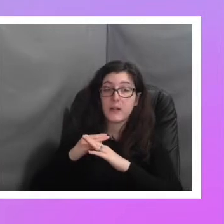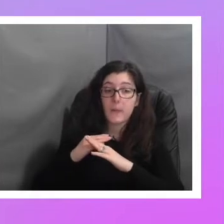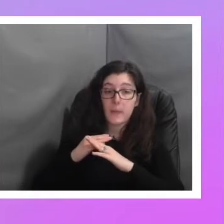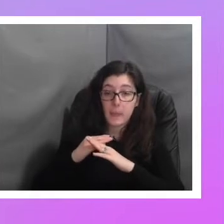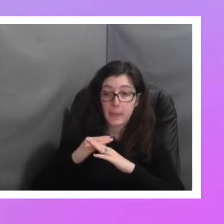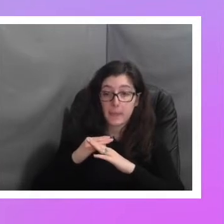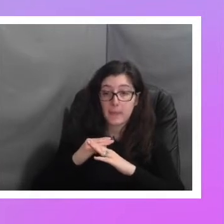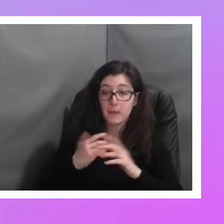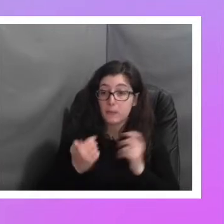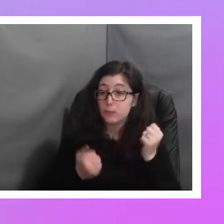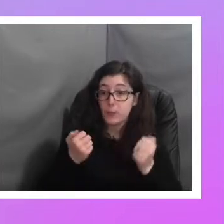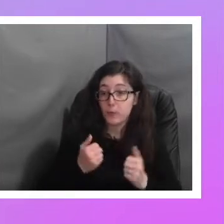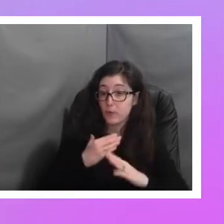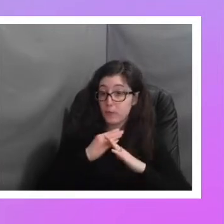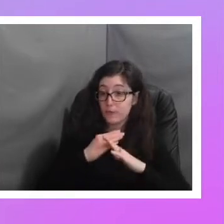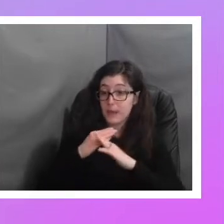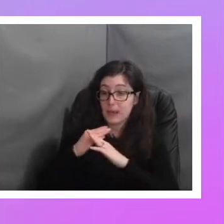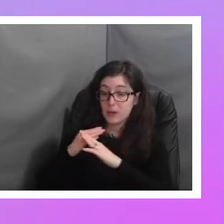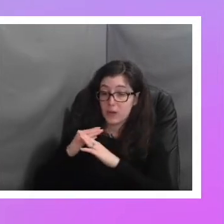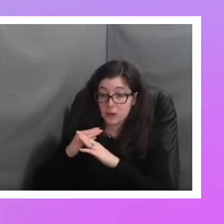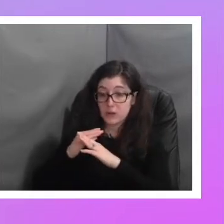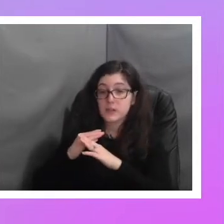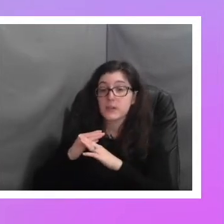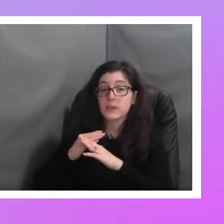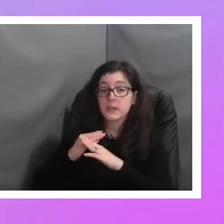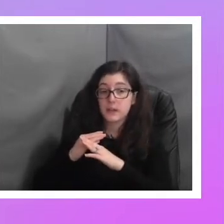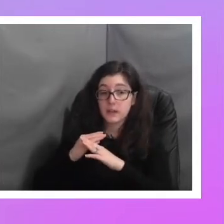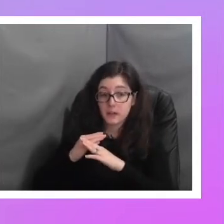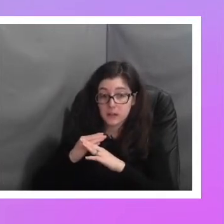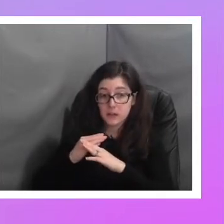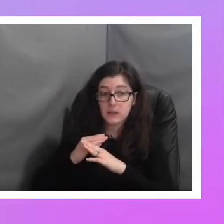remove barriers that have already been there, and meet the legal requirements.